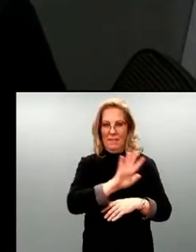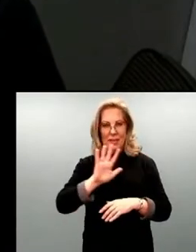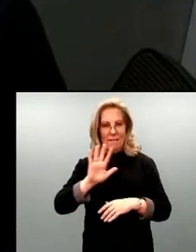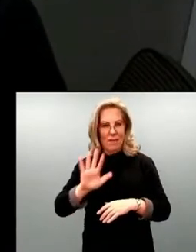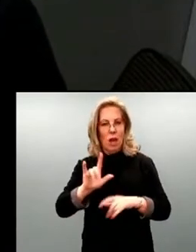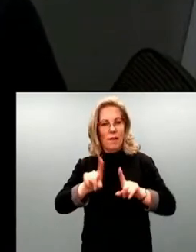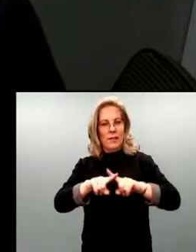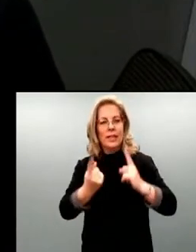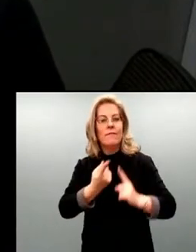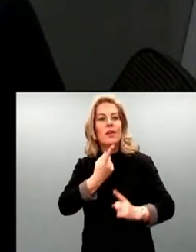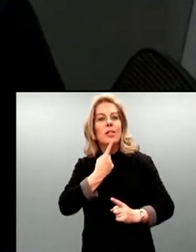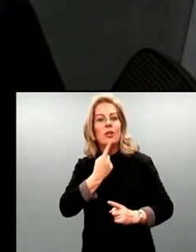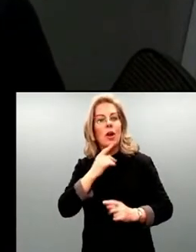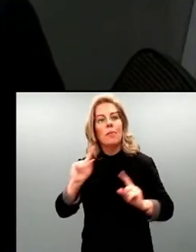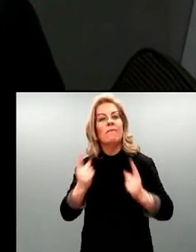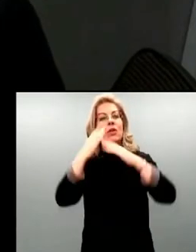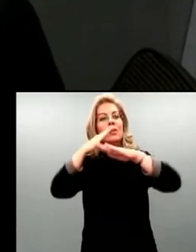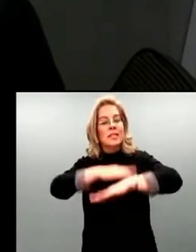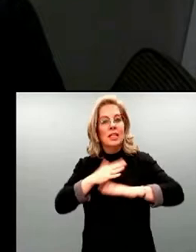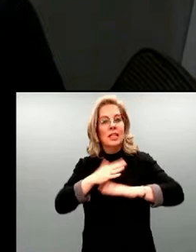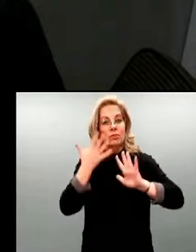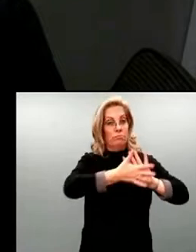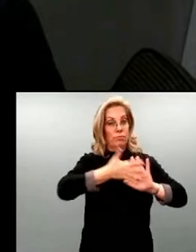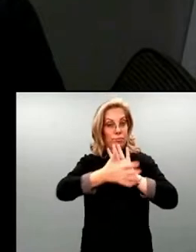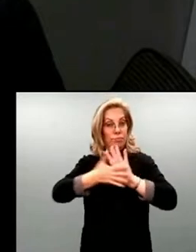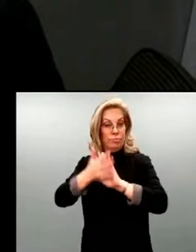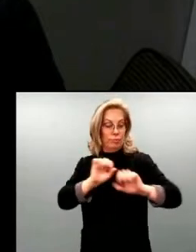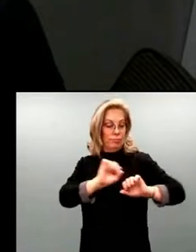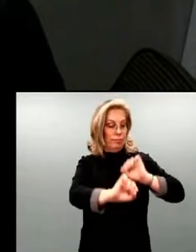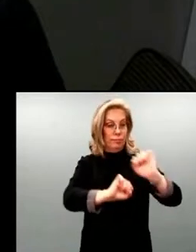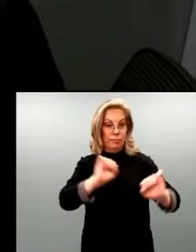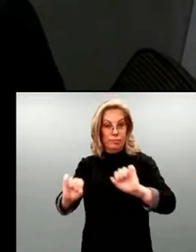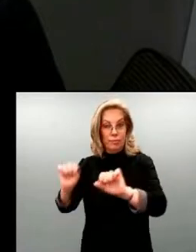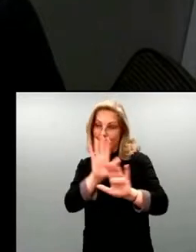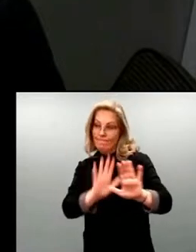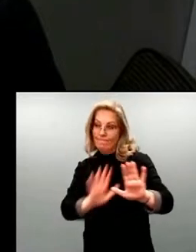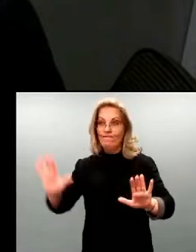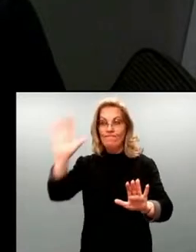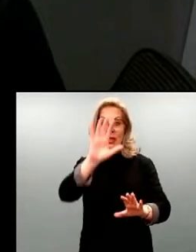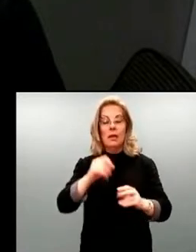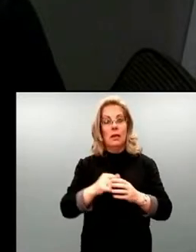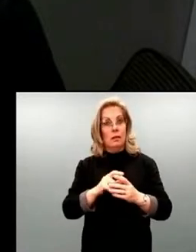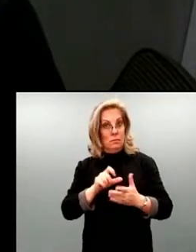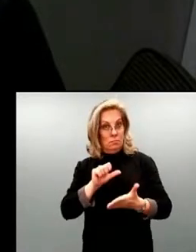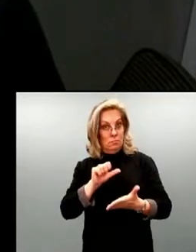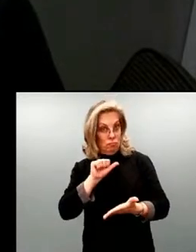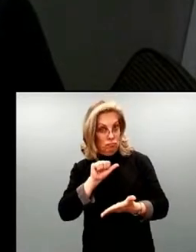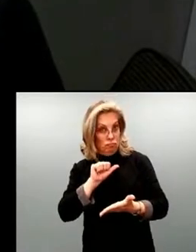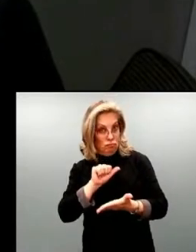across Australia. JODY BARNEY: Mmm. Is it correct that a lot of the people in prison or detention are not